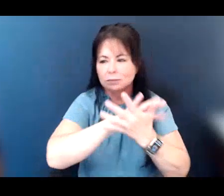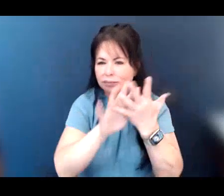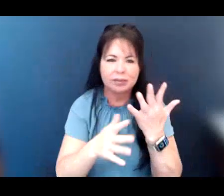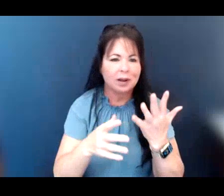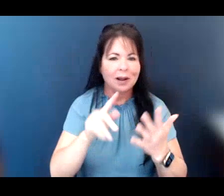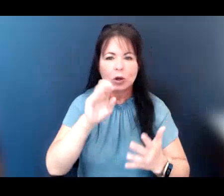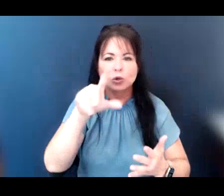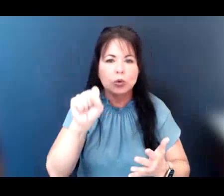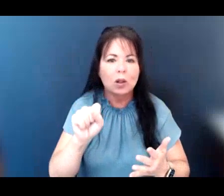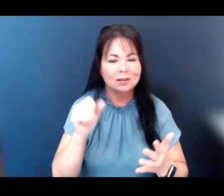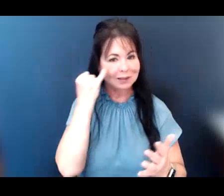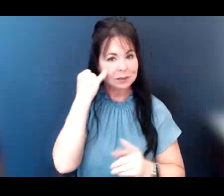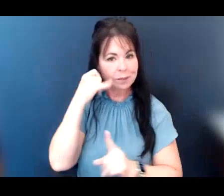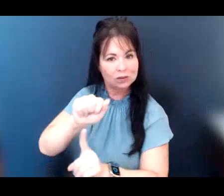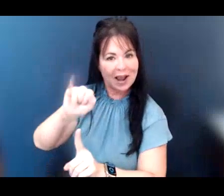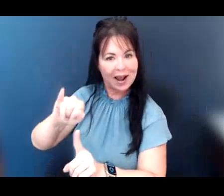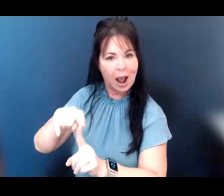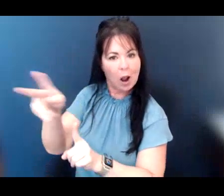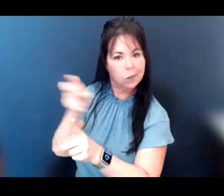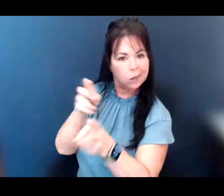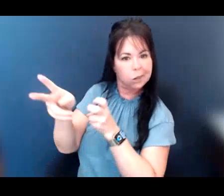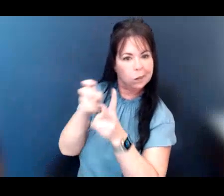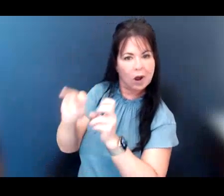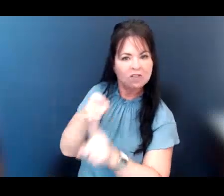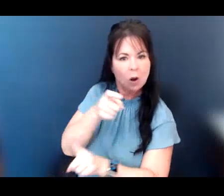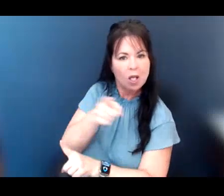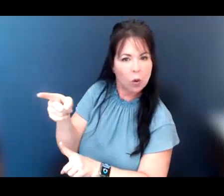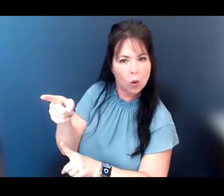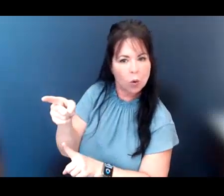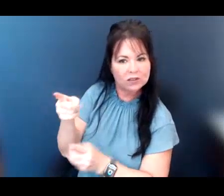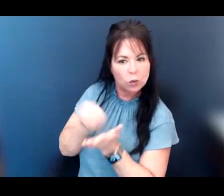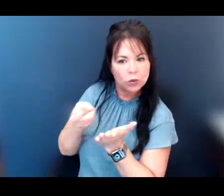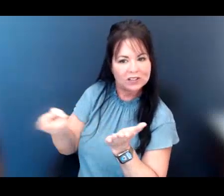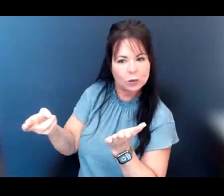of sources, we don't really know what kind of results we're going to get. So again, you just have to be very